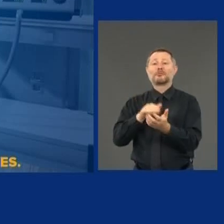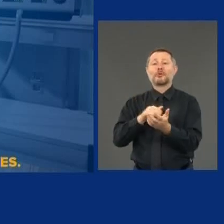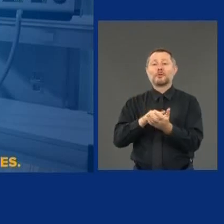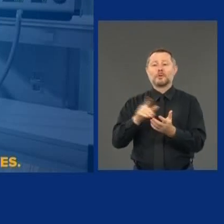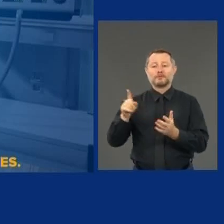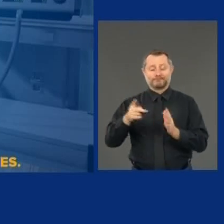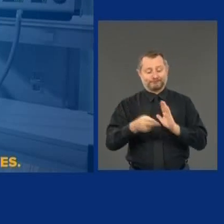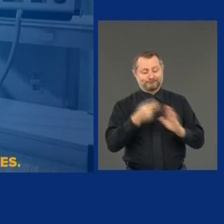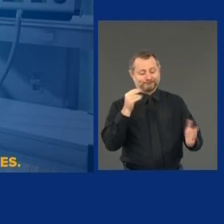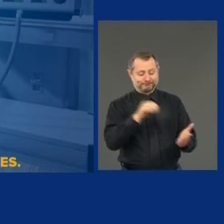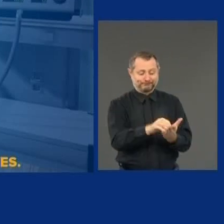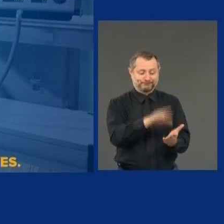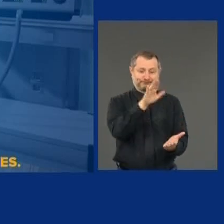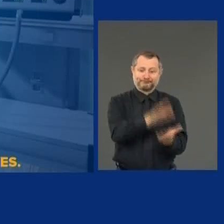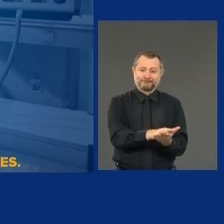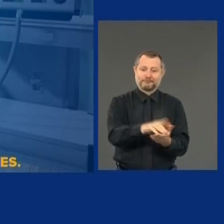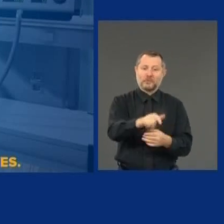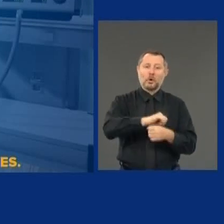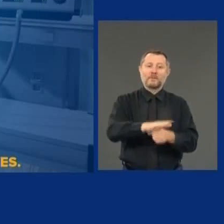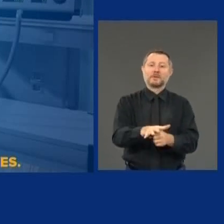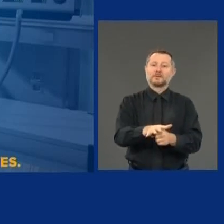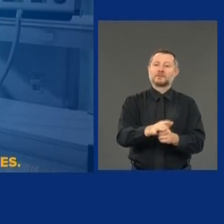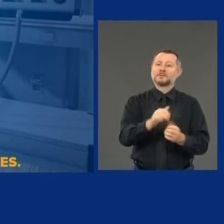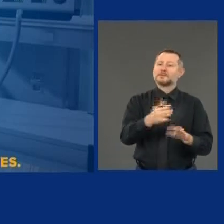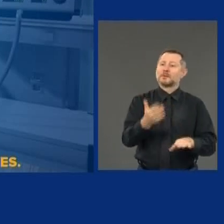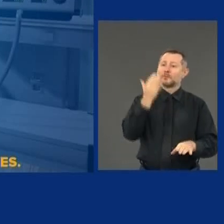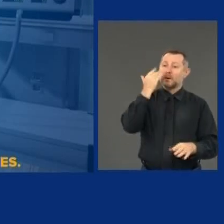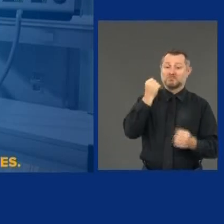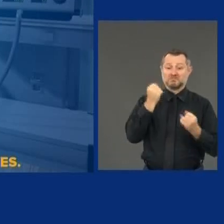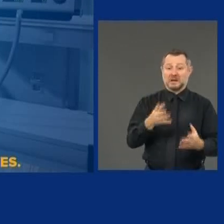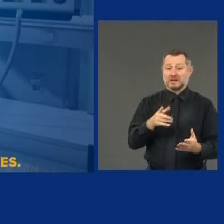THIS CAN BE A QUESTION OF HOW